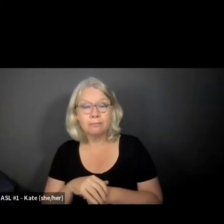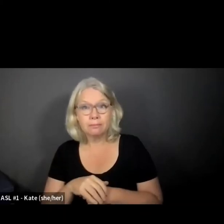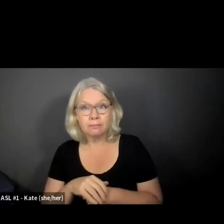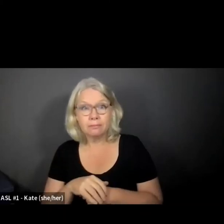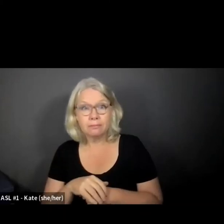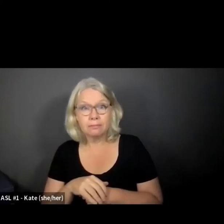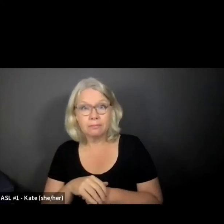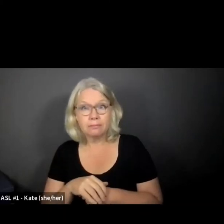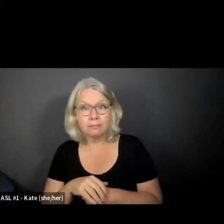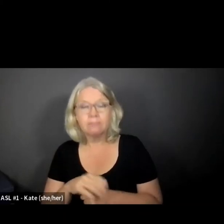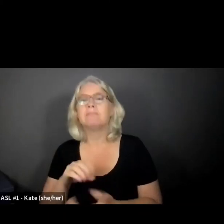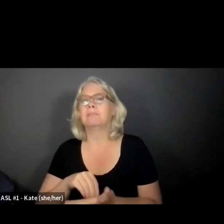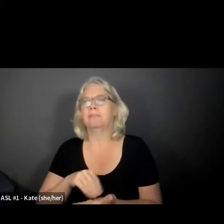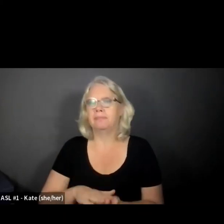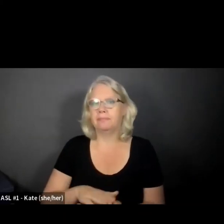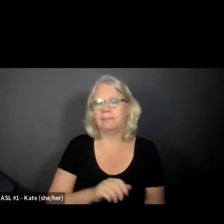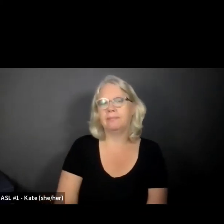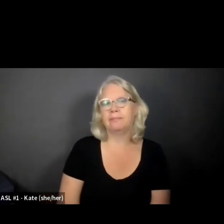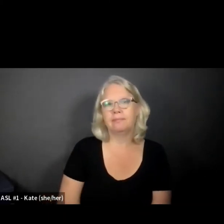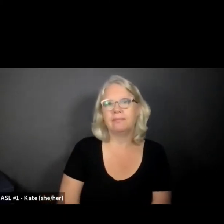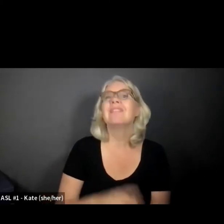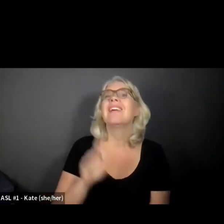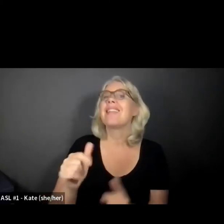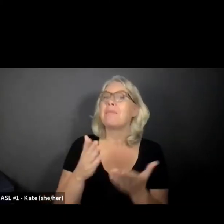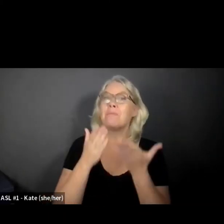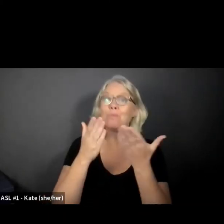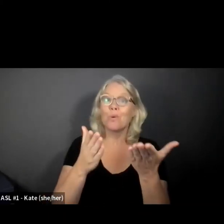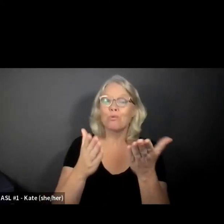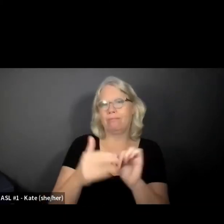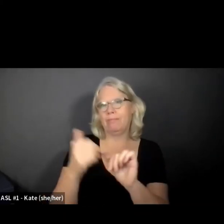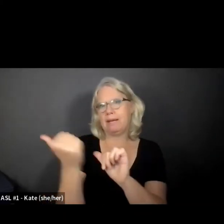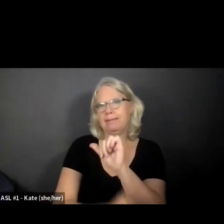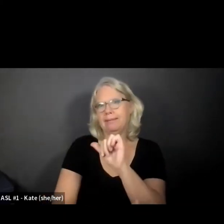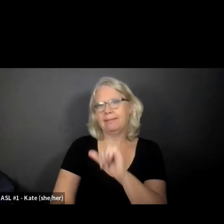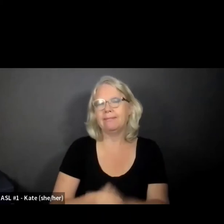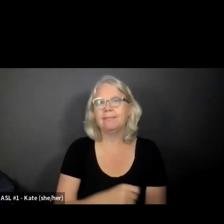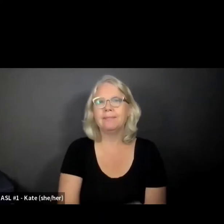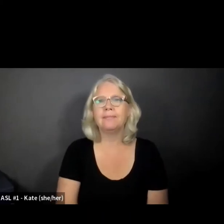NOTED. MOTION CARRIES. Douglas Waxman : THANK YOU.